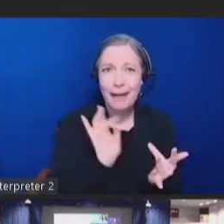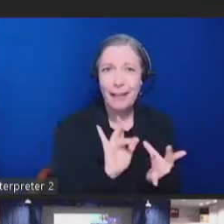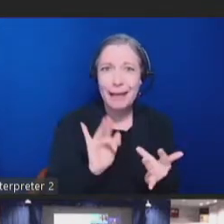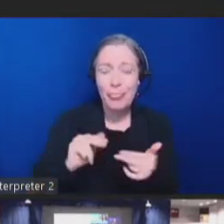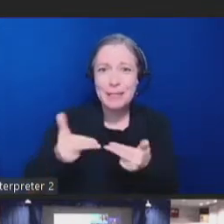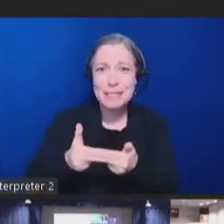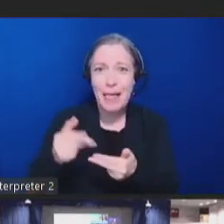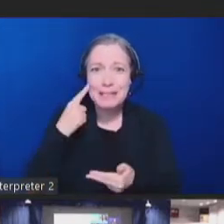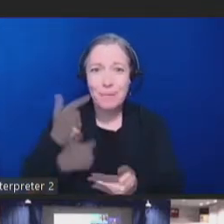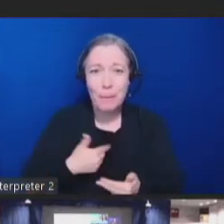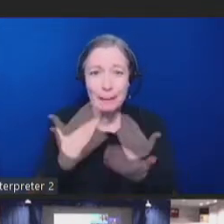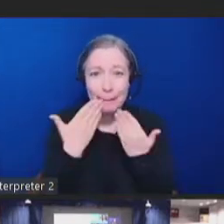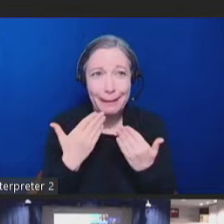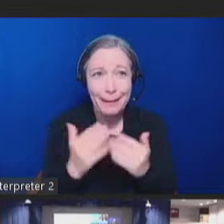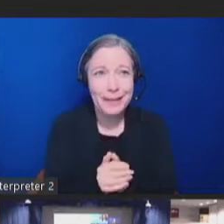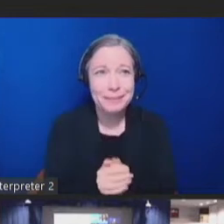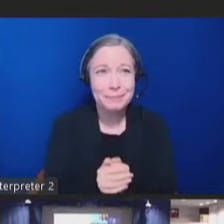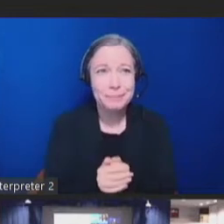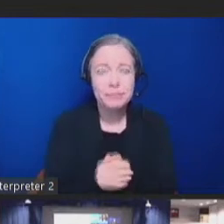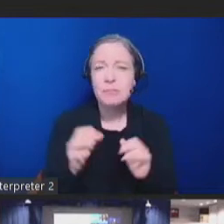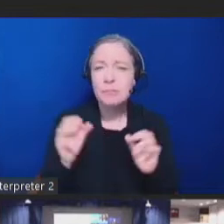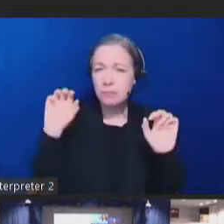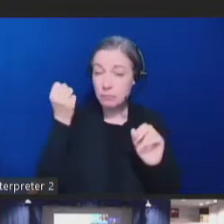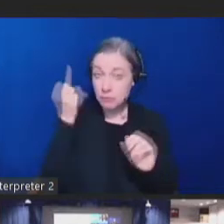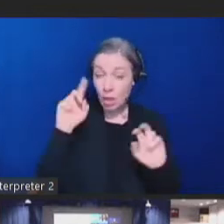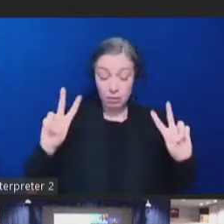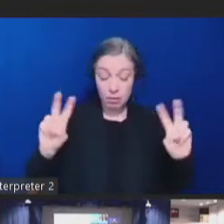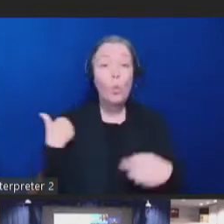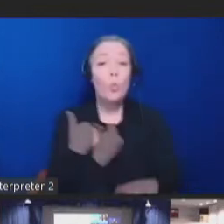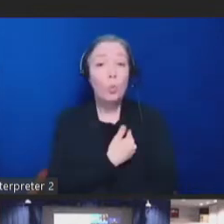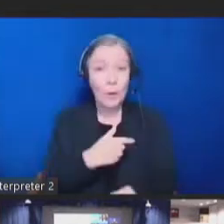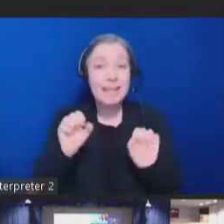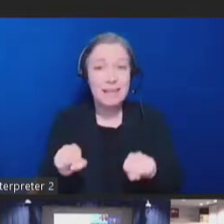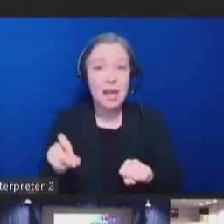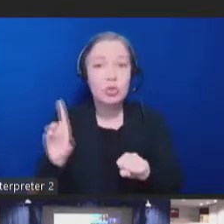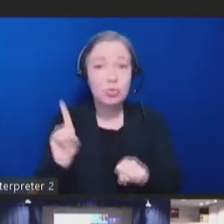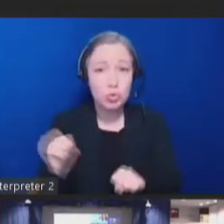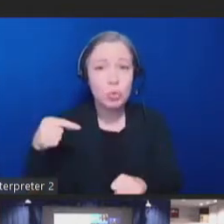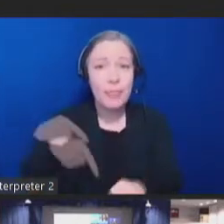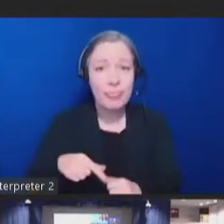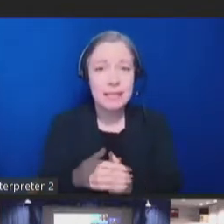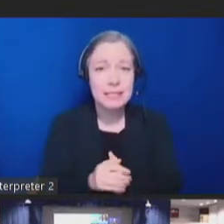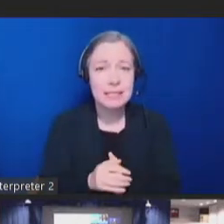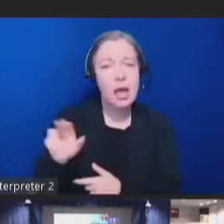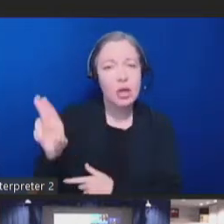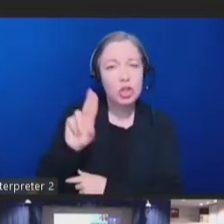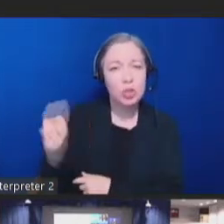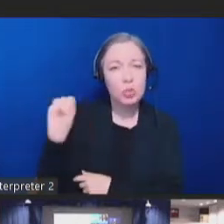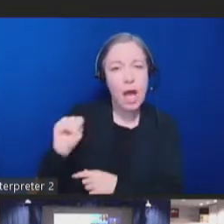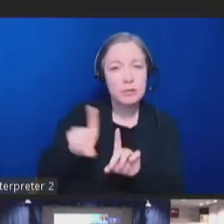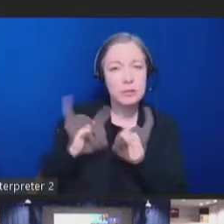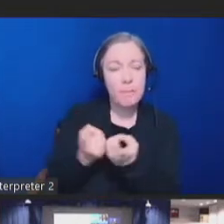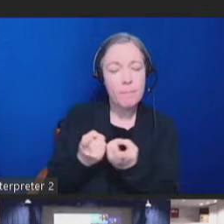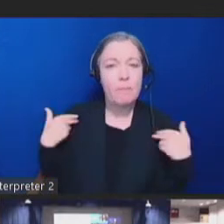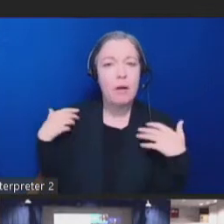So, We Can Do This is the U.S. Department of Health and Human Services COVID-19 public